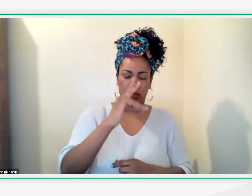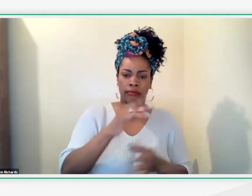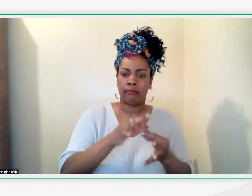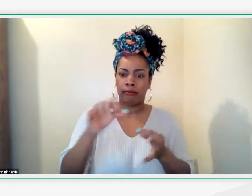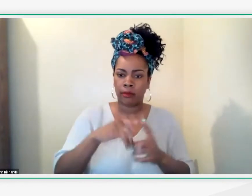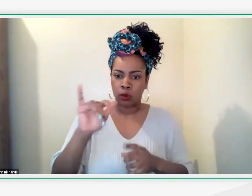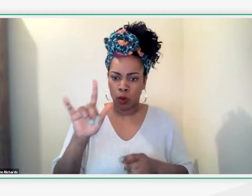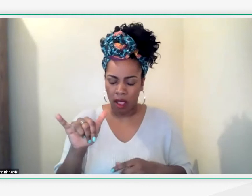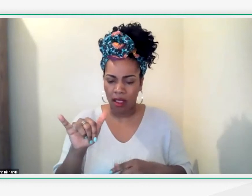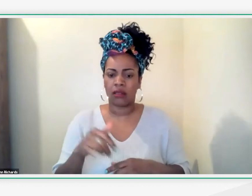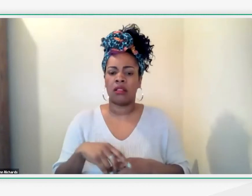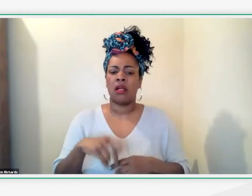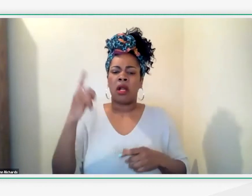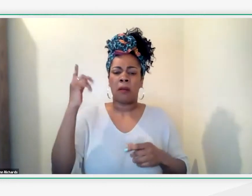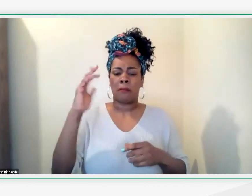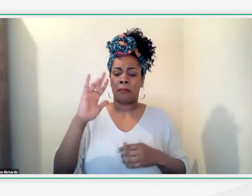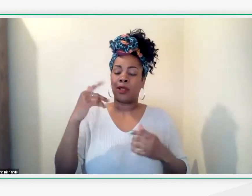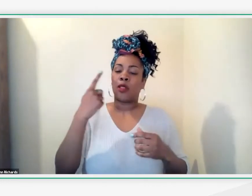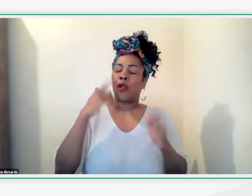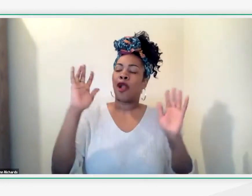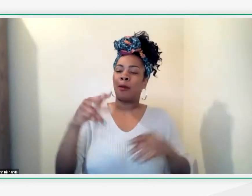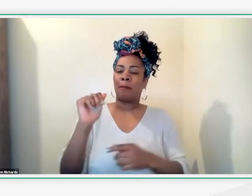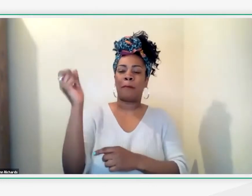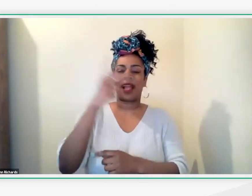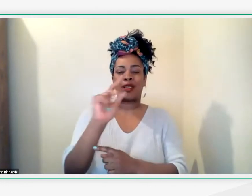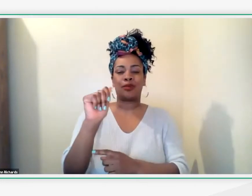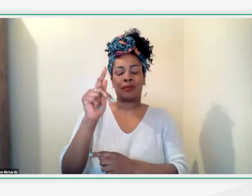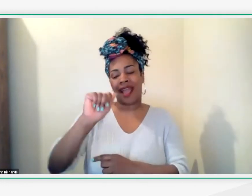So before, last year, taxes were due in April. And then, it got extended.